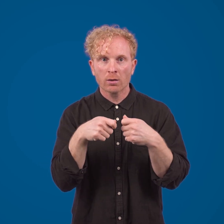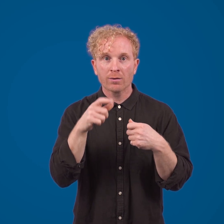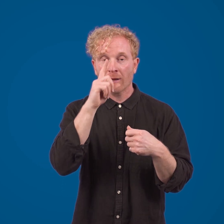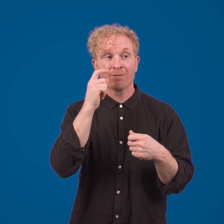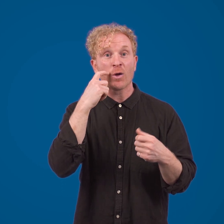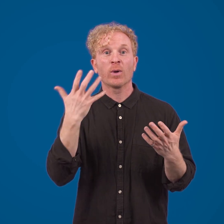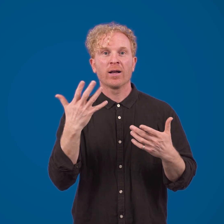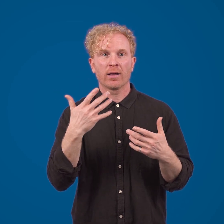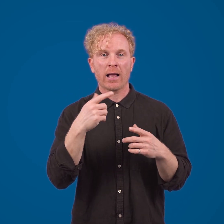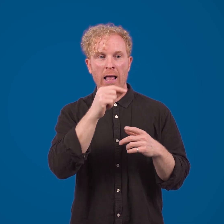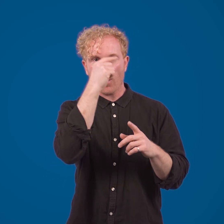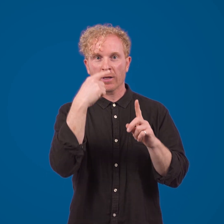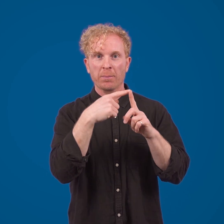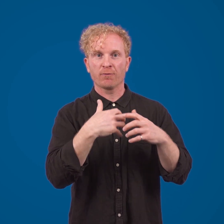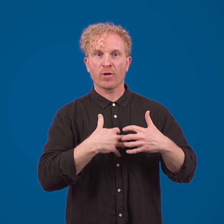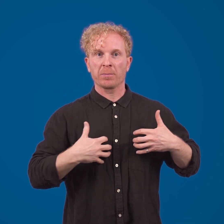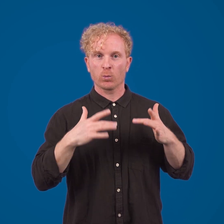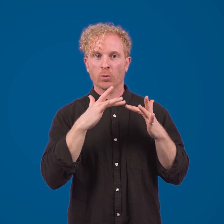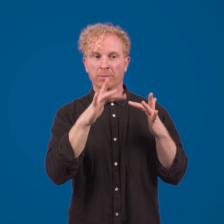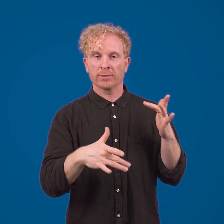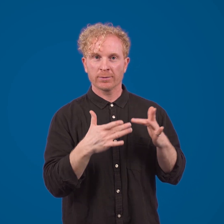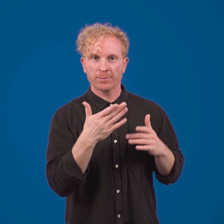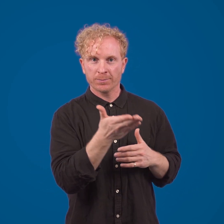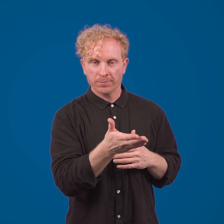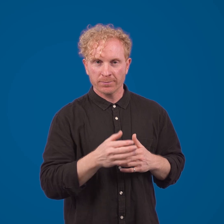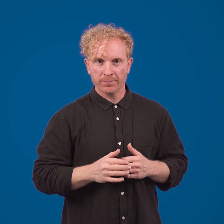can be found on the Outcomes Framework webpages.